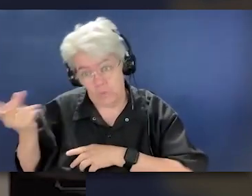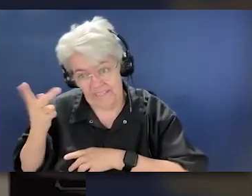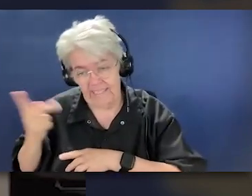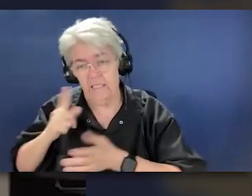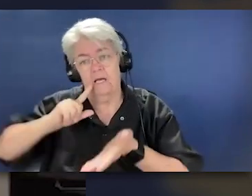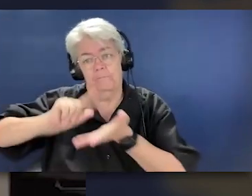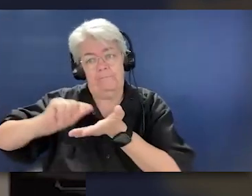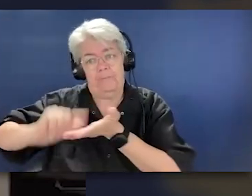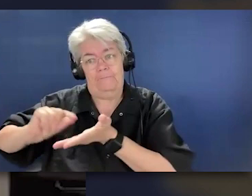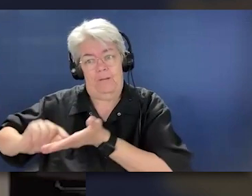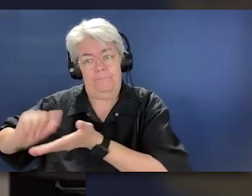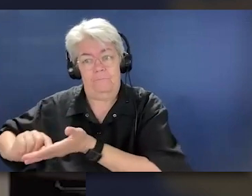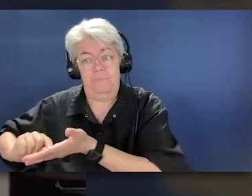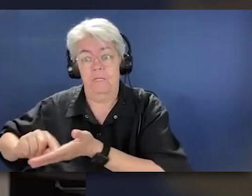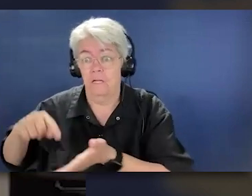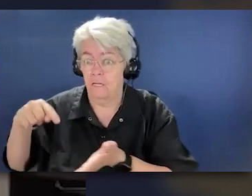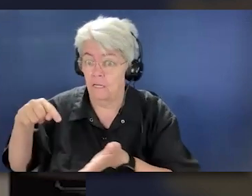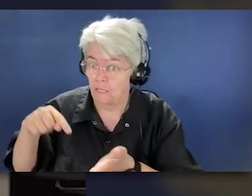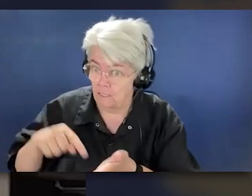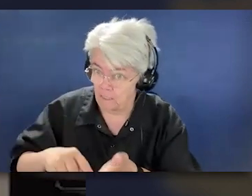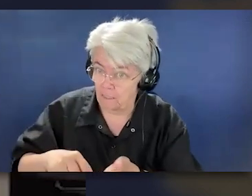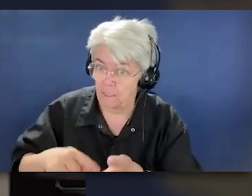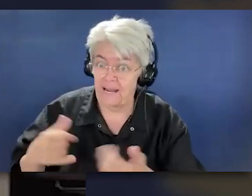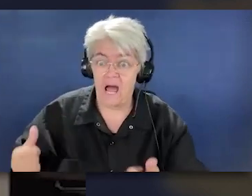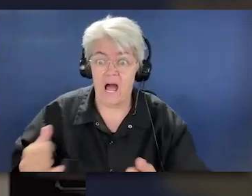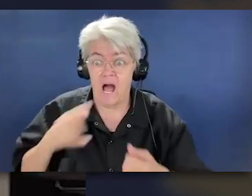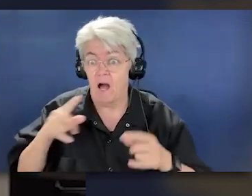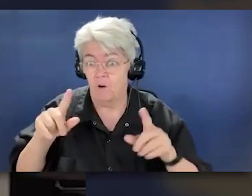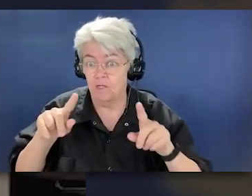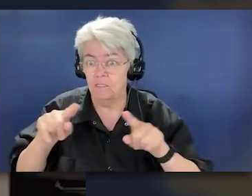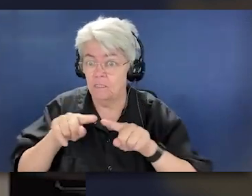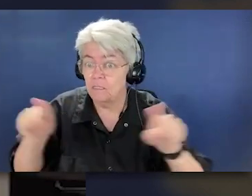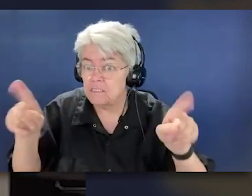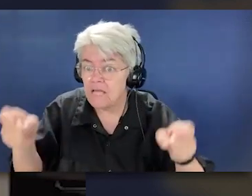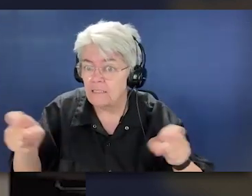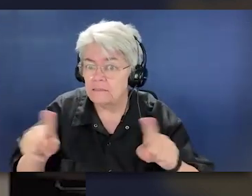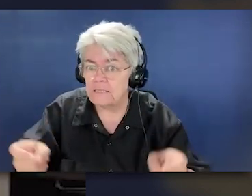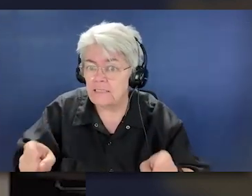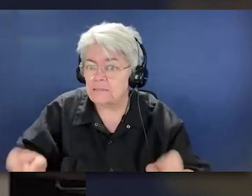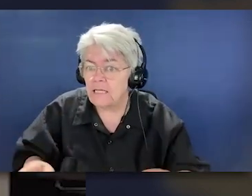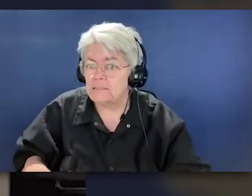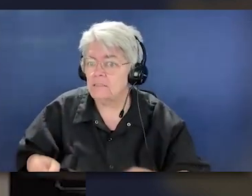those publications had a great number of citations all of a sudden, right? And we had done a little